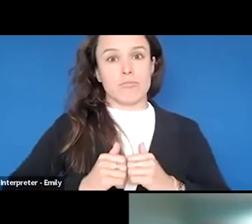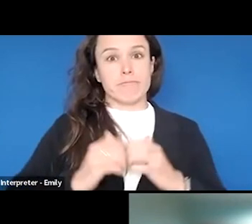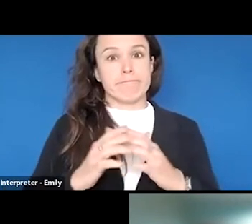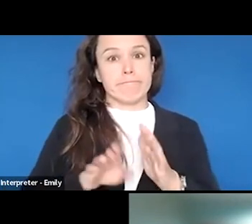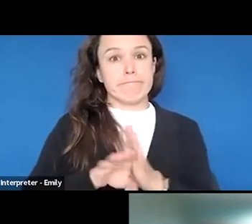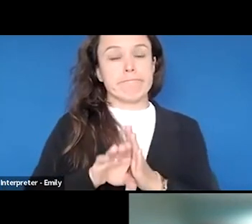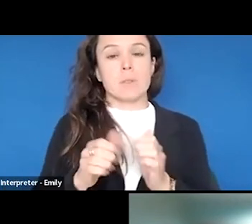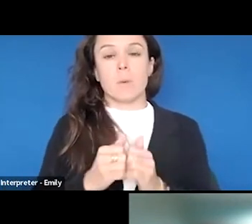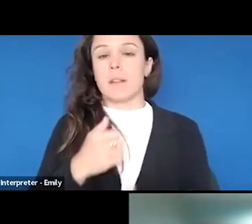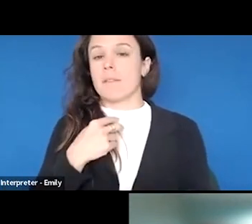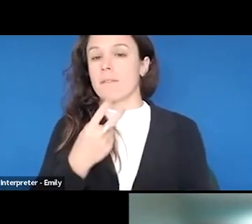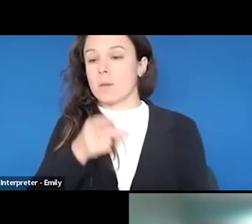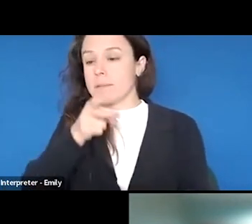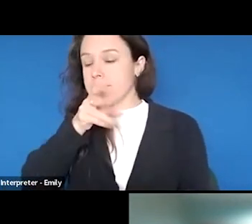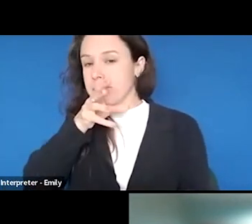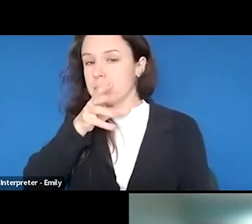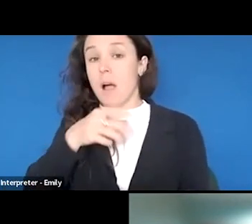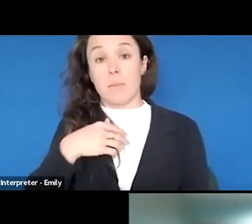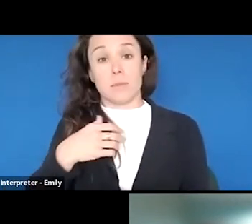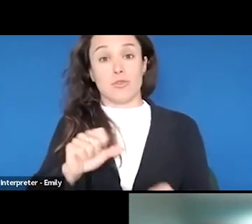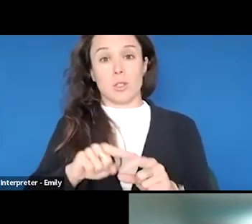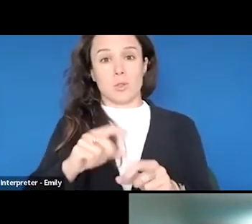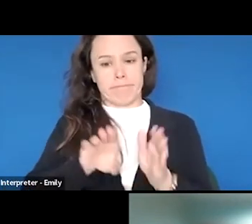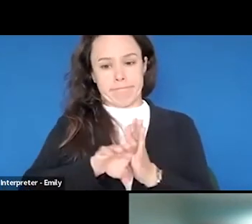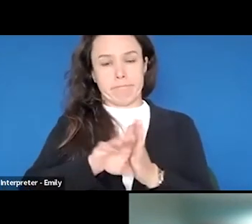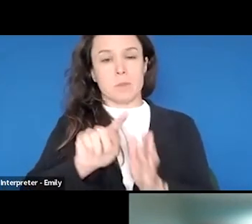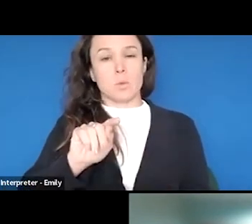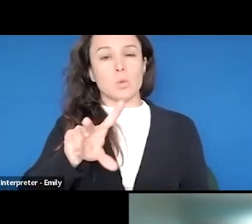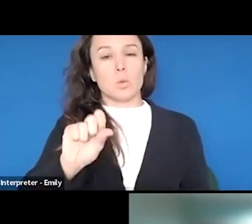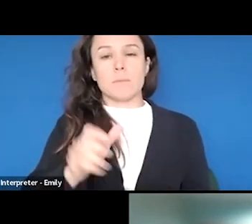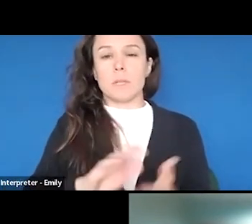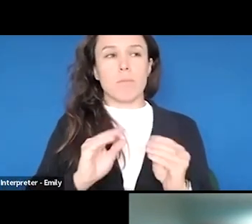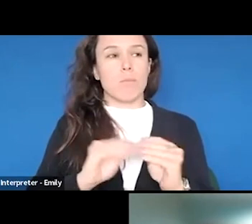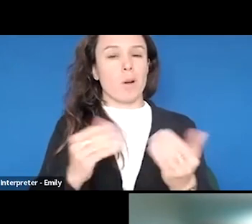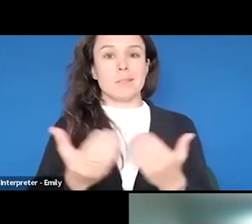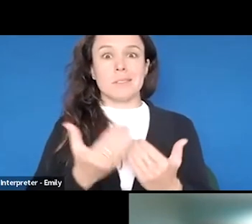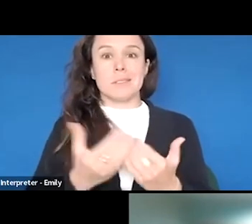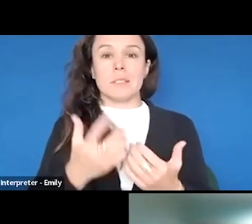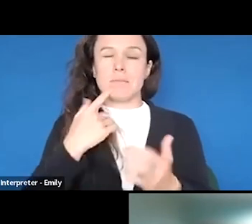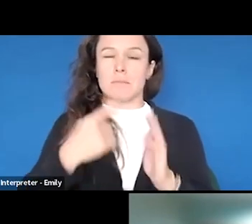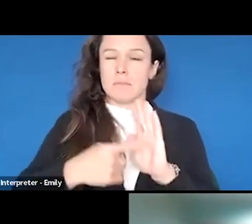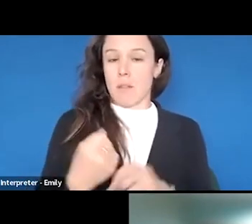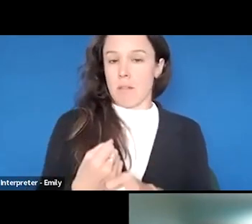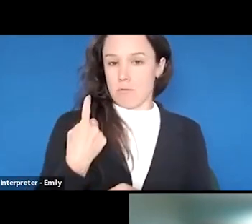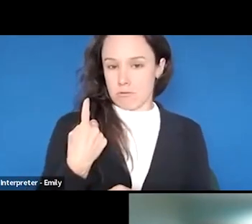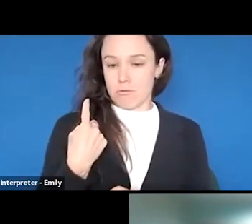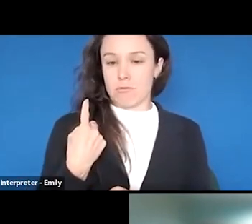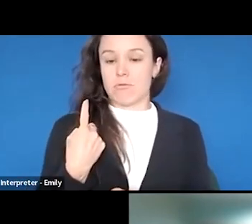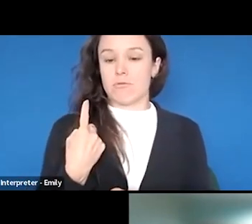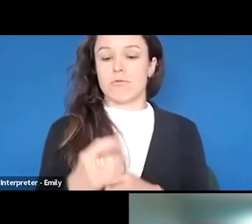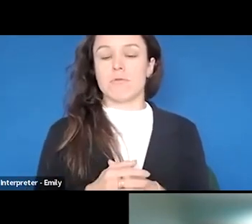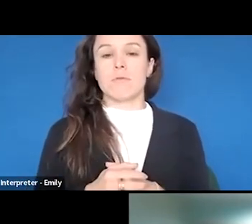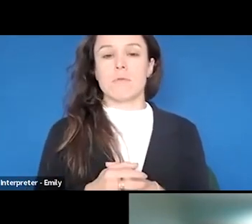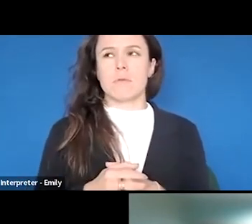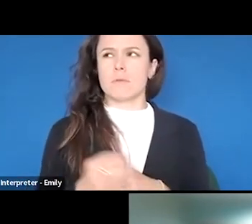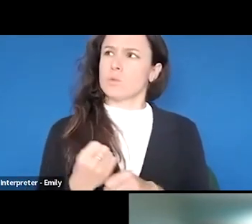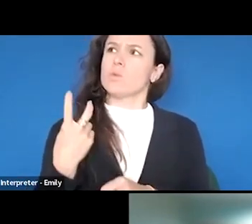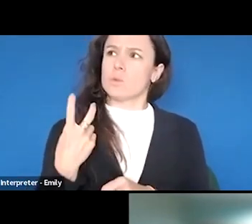have been working on tools to make that easier. So for example two years ago, we created